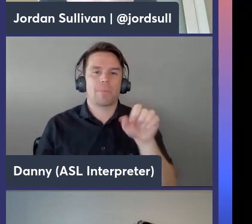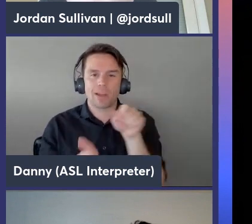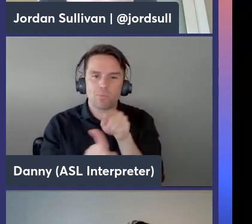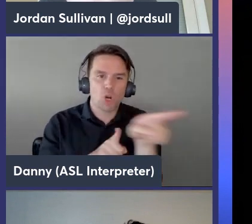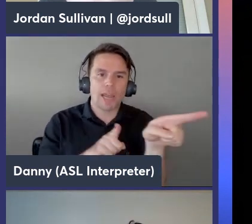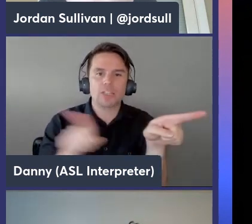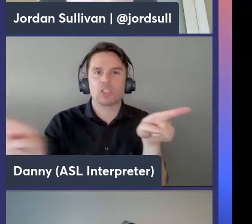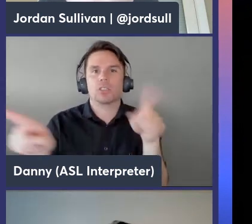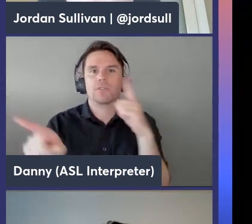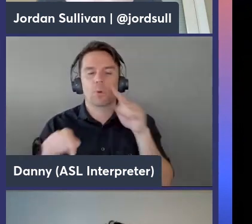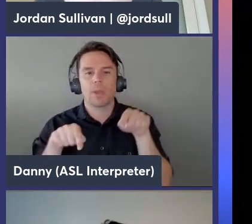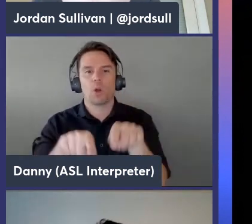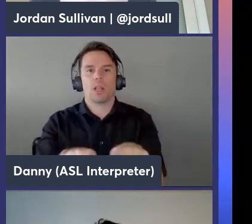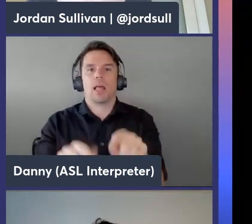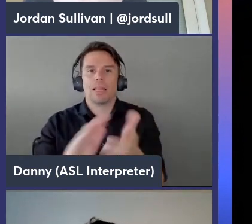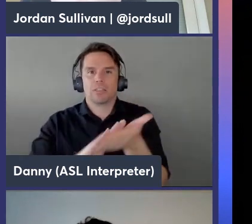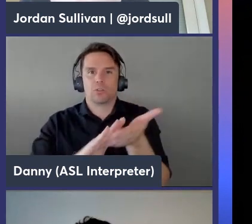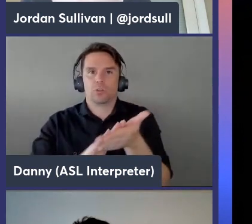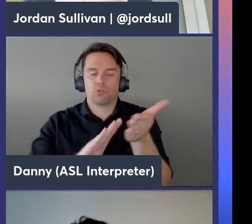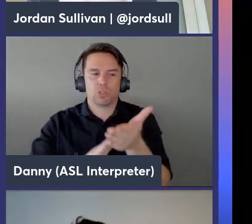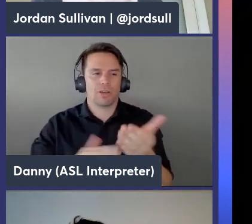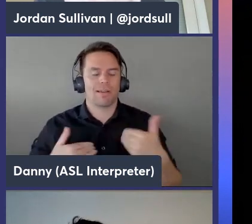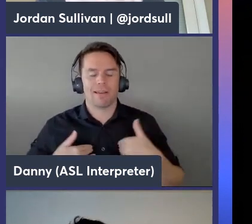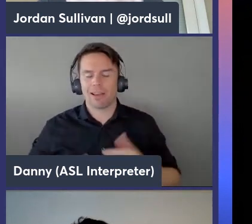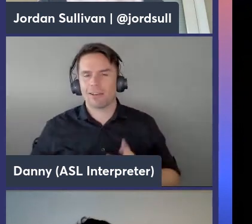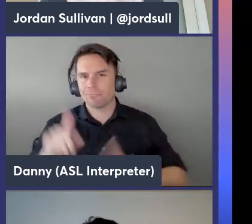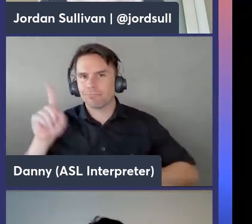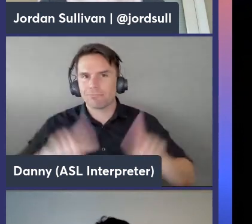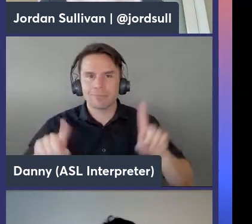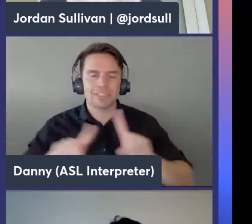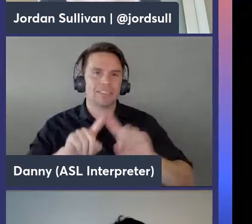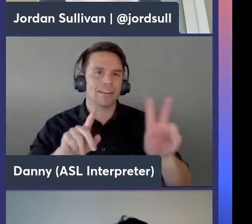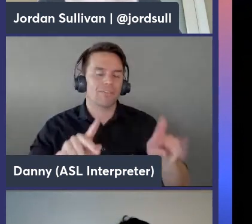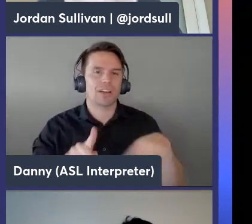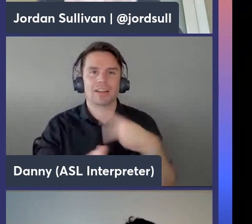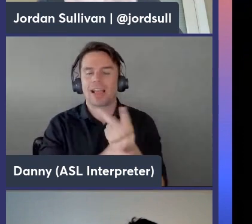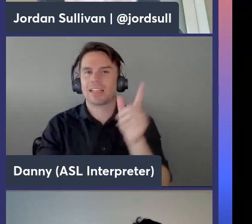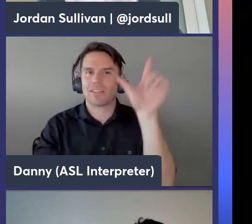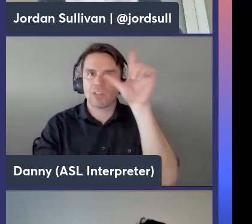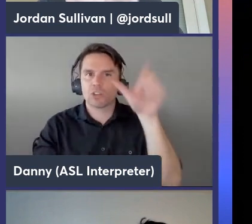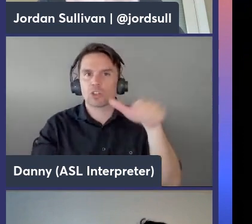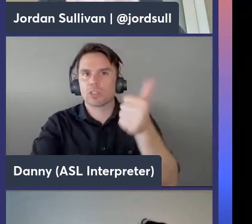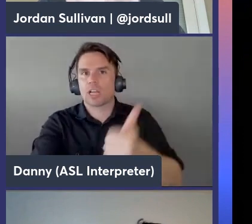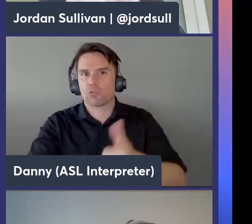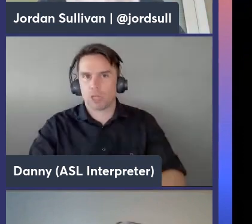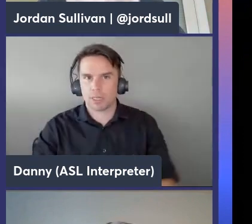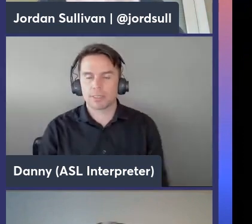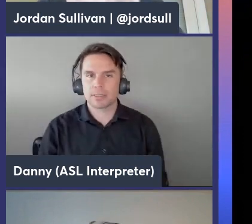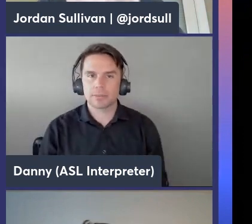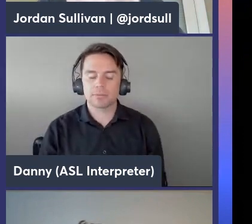So, a variety of different logical constructs that enable you to design very flexible workflows.